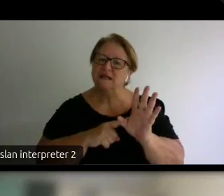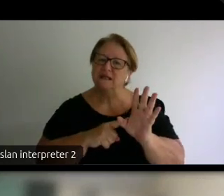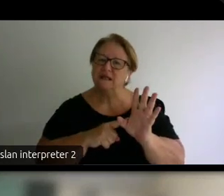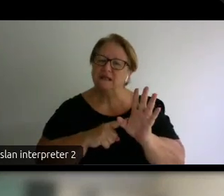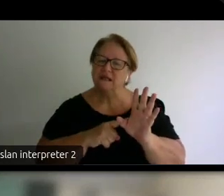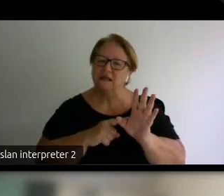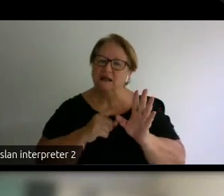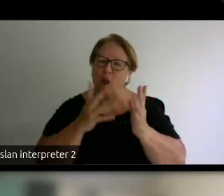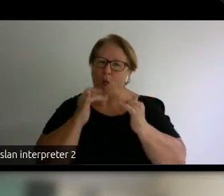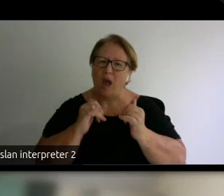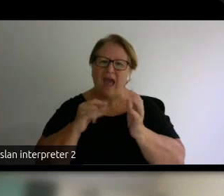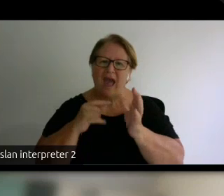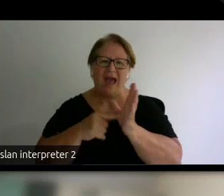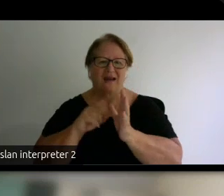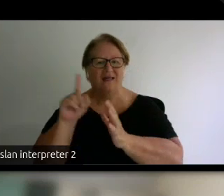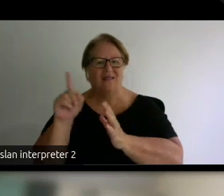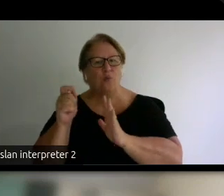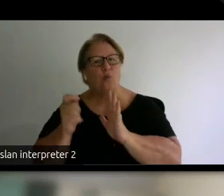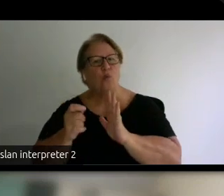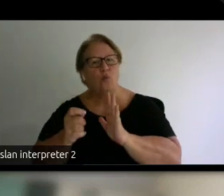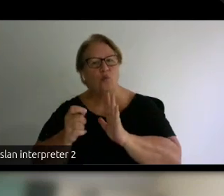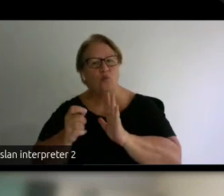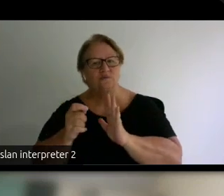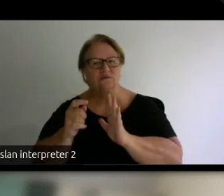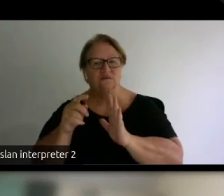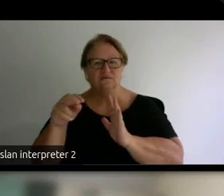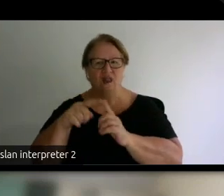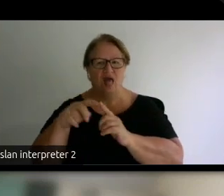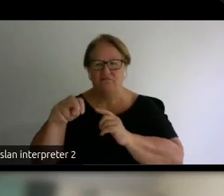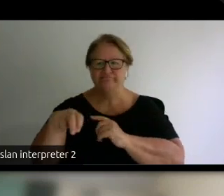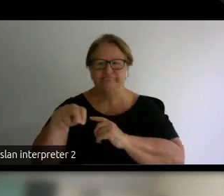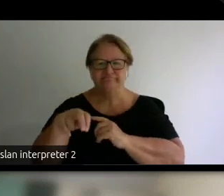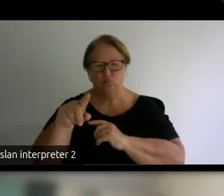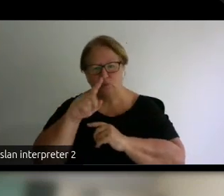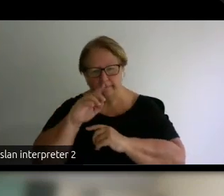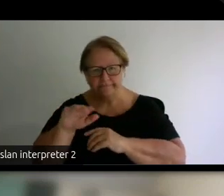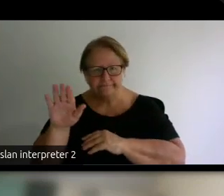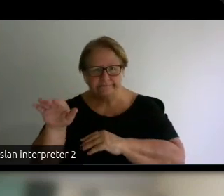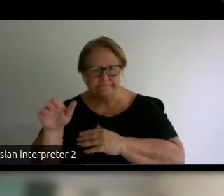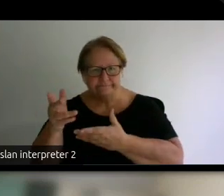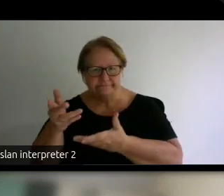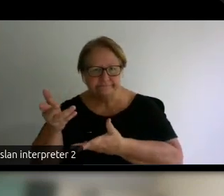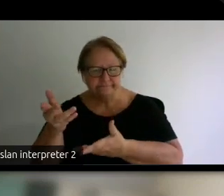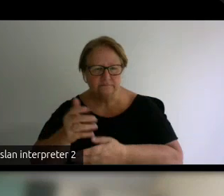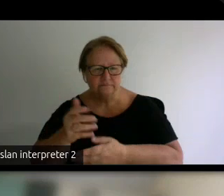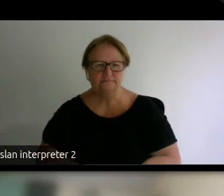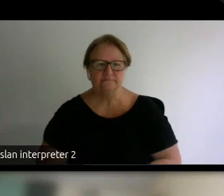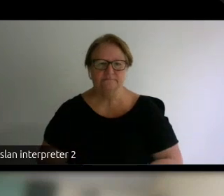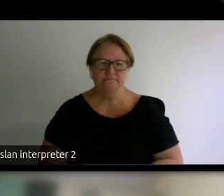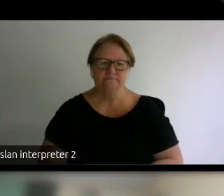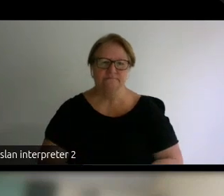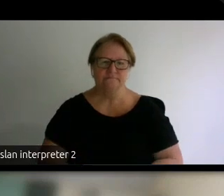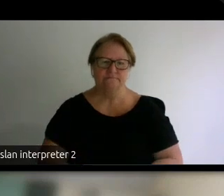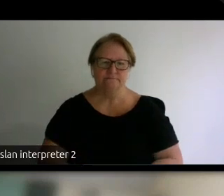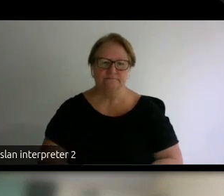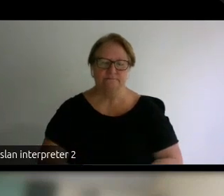available at your court appearance if you're in court for a matter and that includes for family